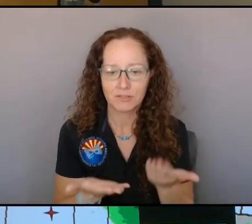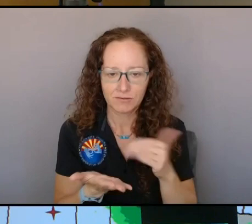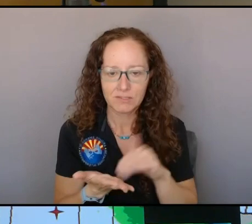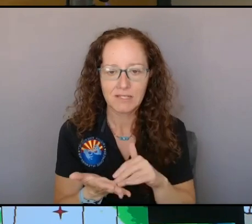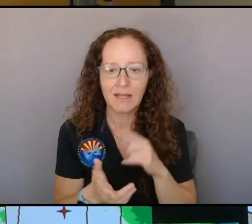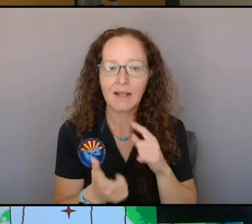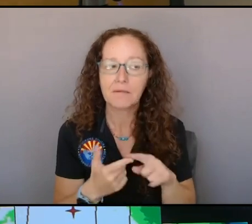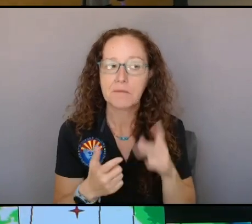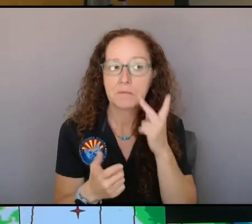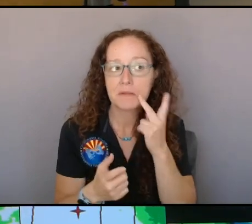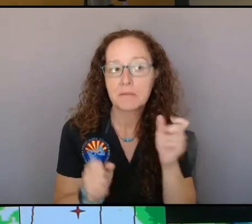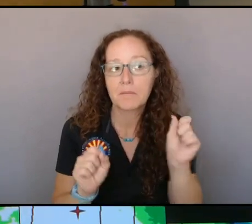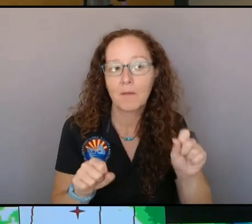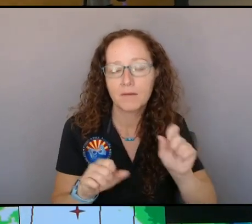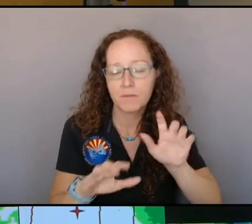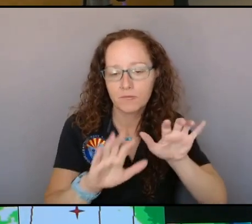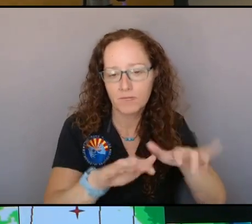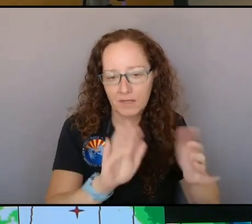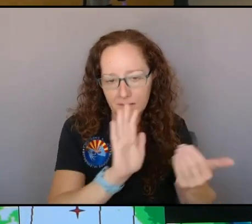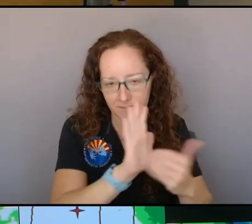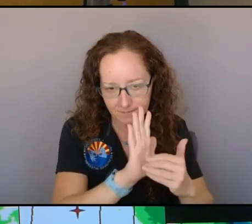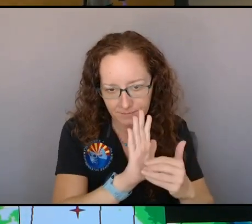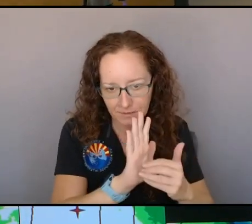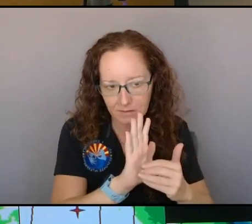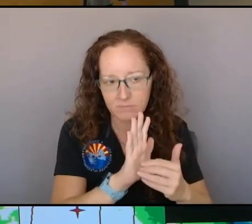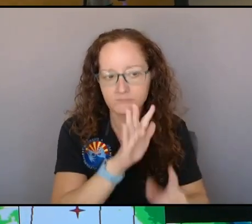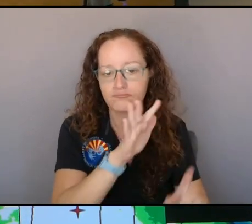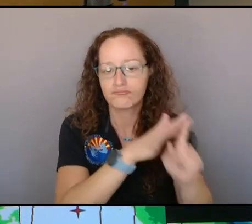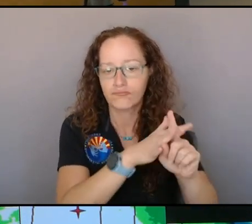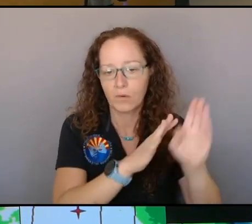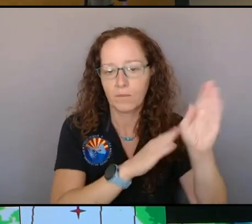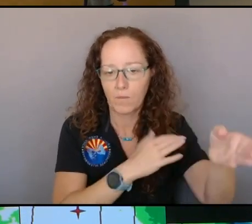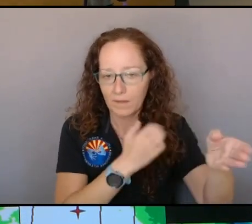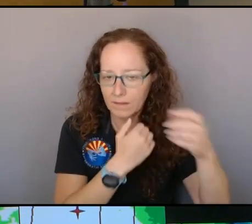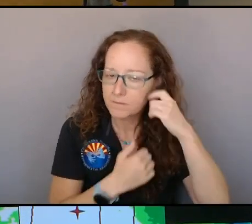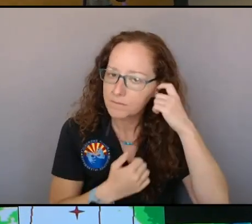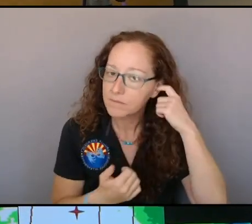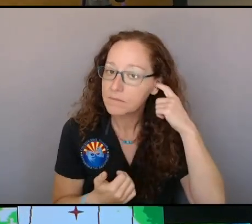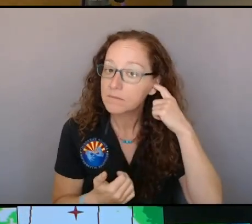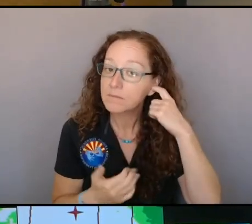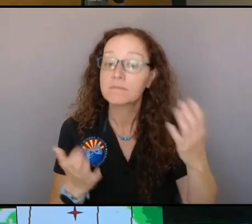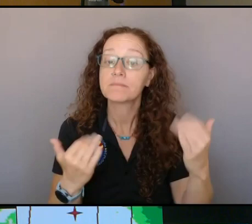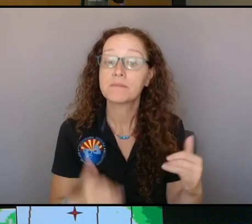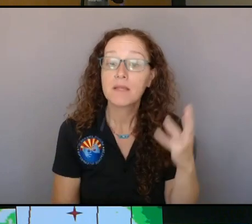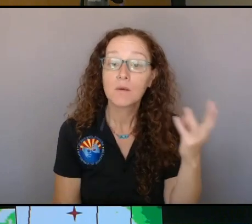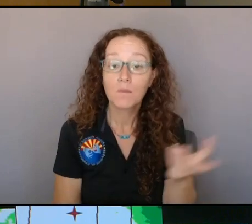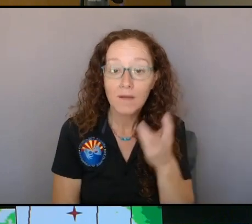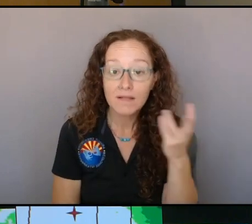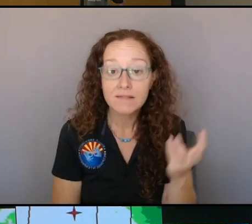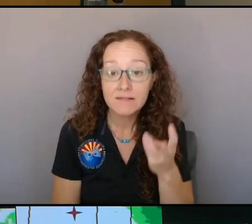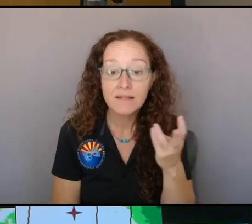reintroduced into the forecast. So here we are on Wednesday. And Wednesday is the day that we we think we're